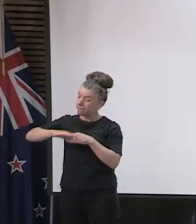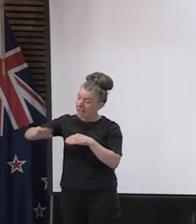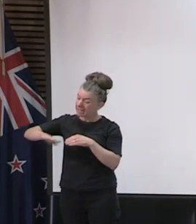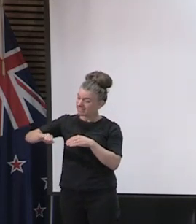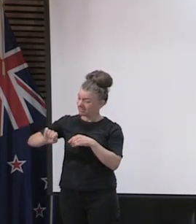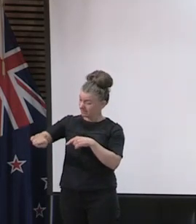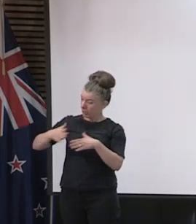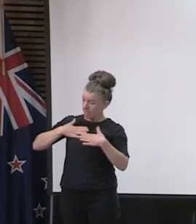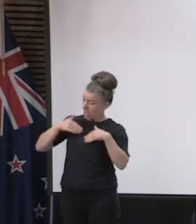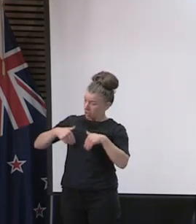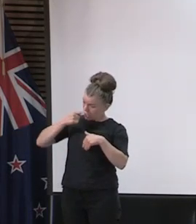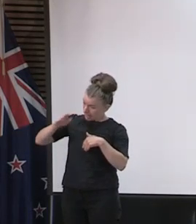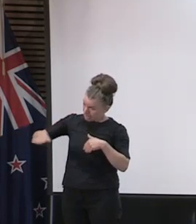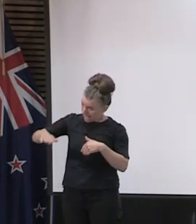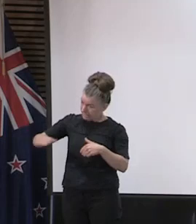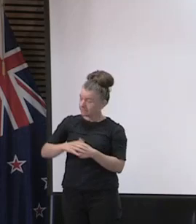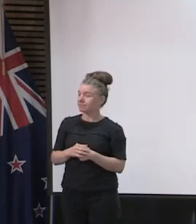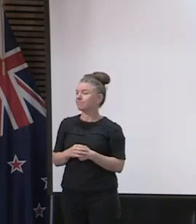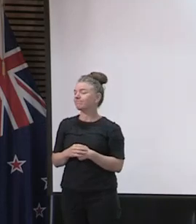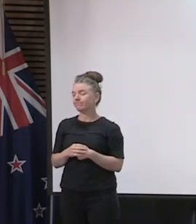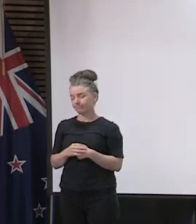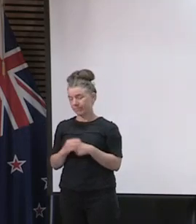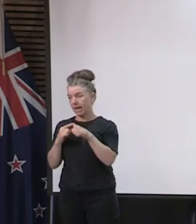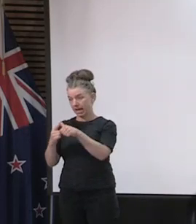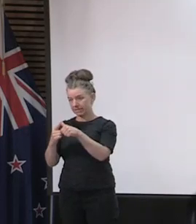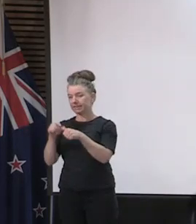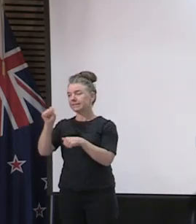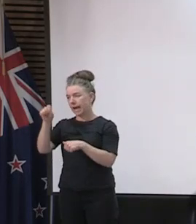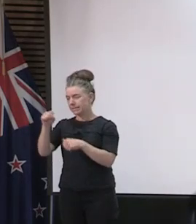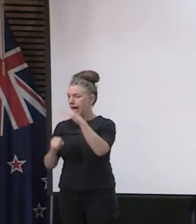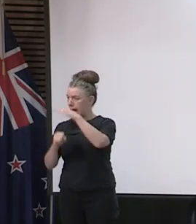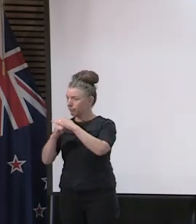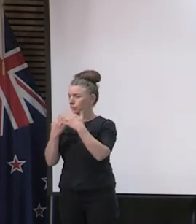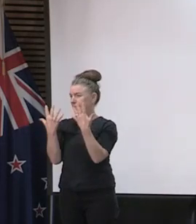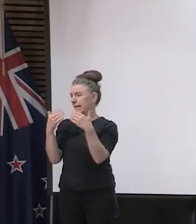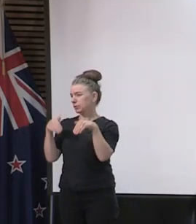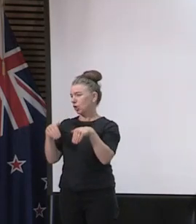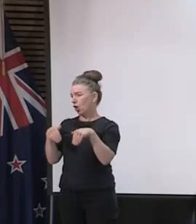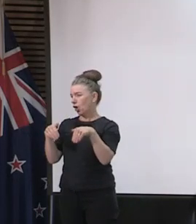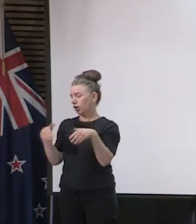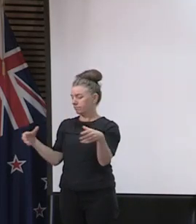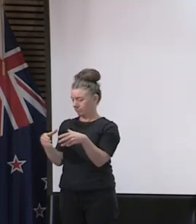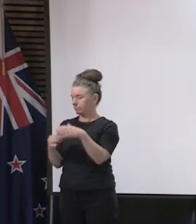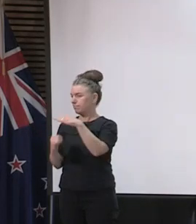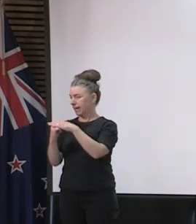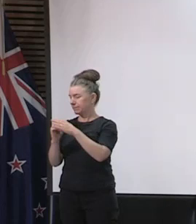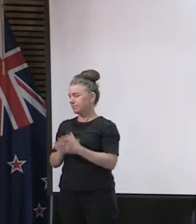to know if dogs can play together and we can pat other people's dogs at level 2? Yes,